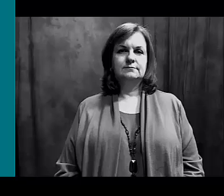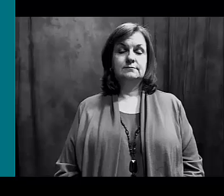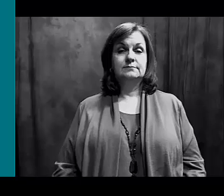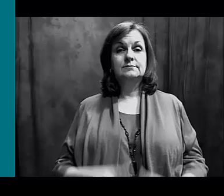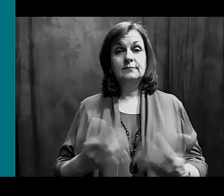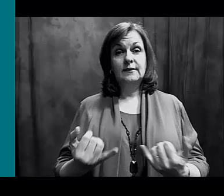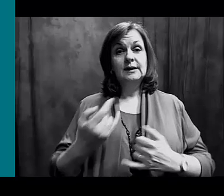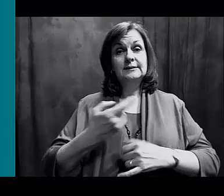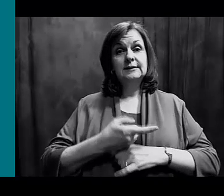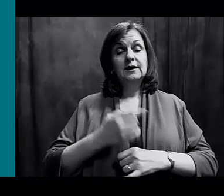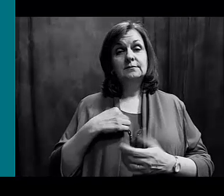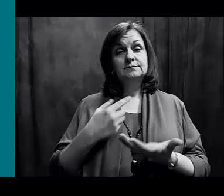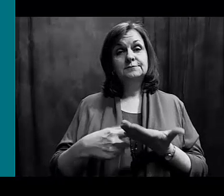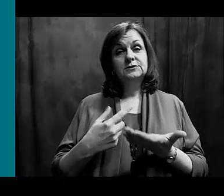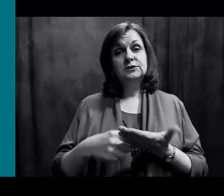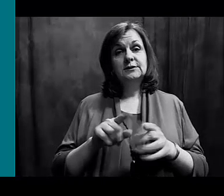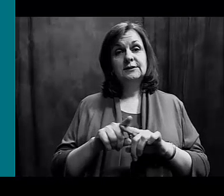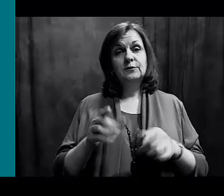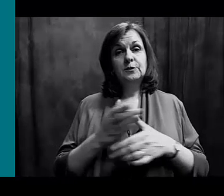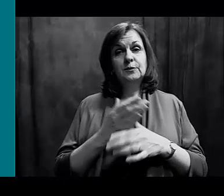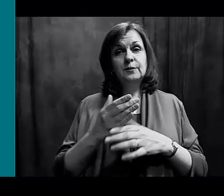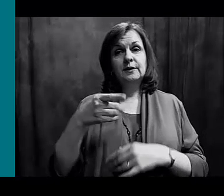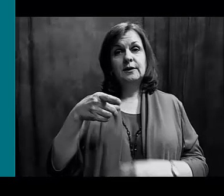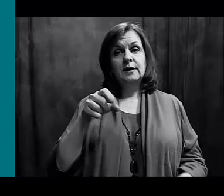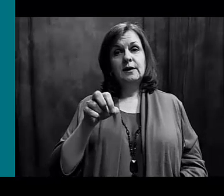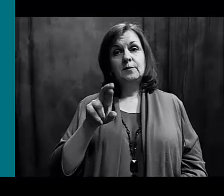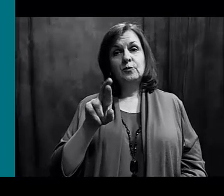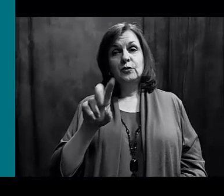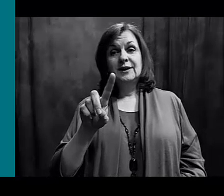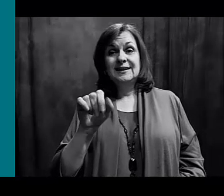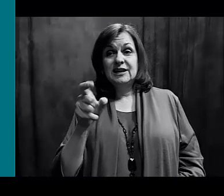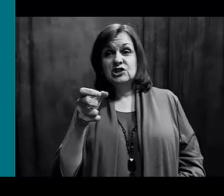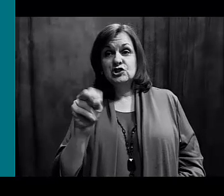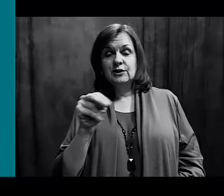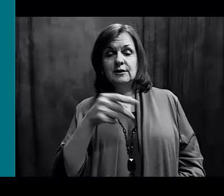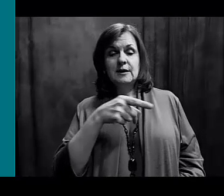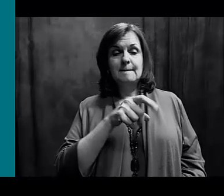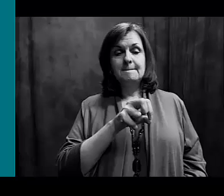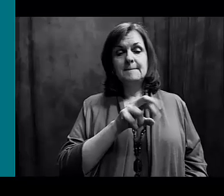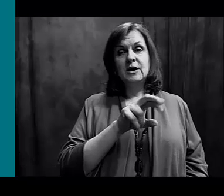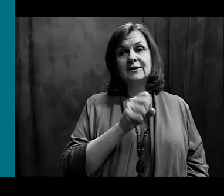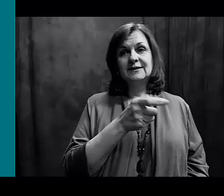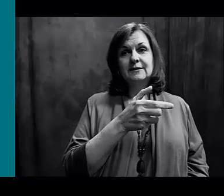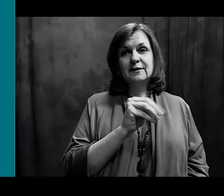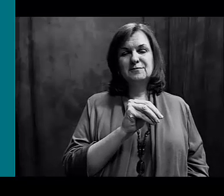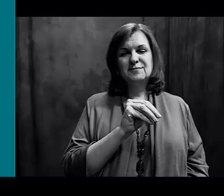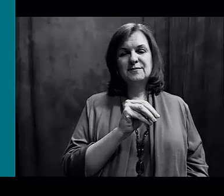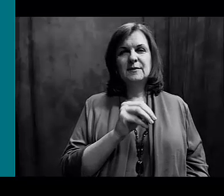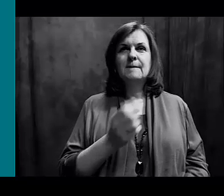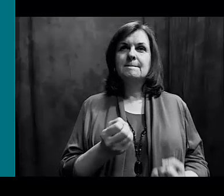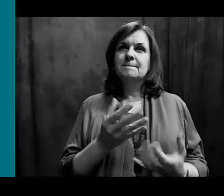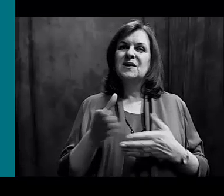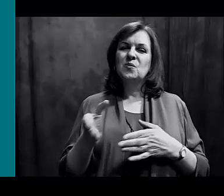Today we want to discuss the difference between predation and parasitism - in a lot of ways they're the same thing we're looking